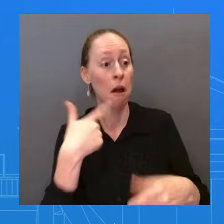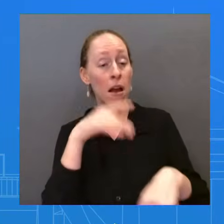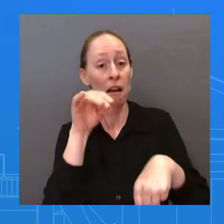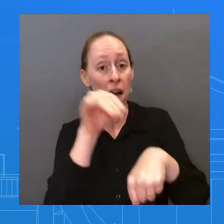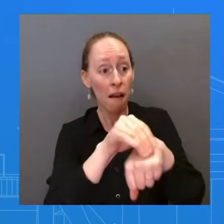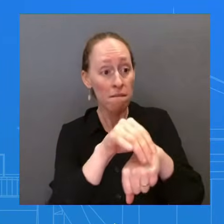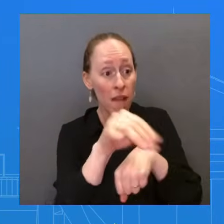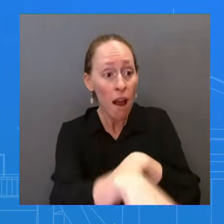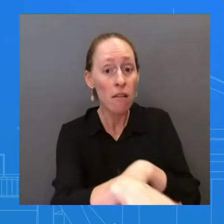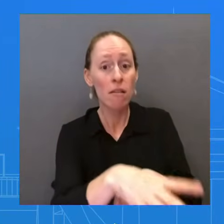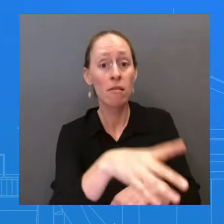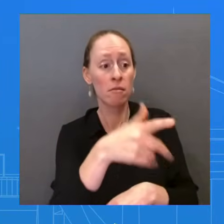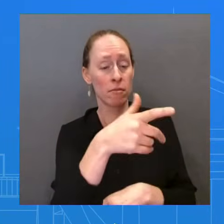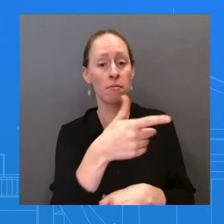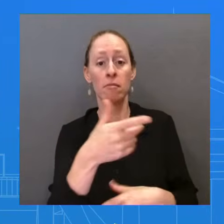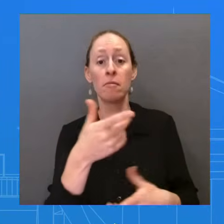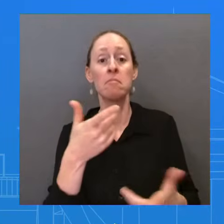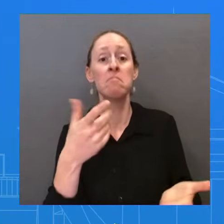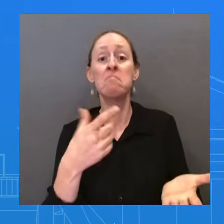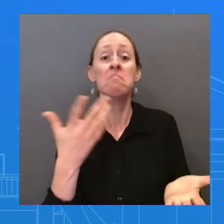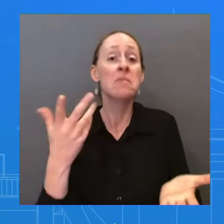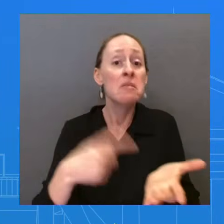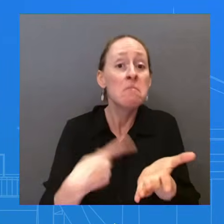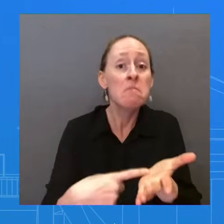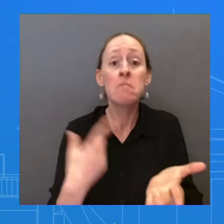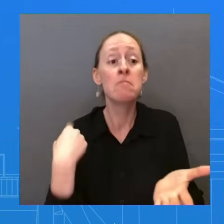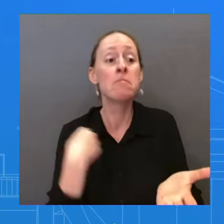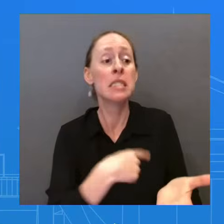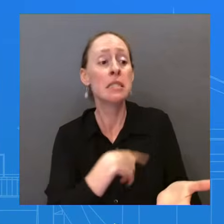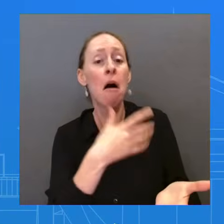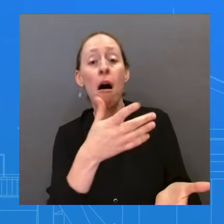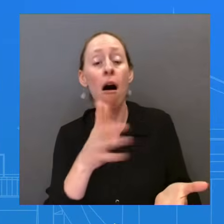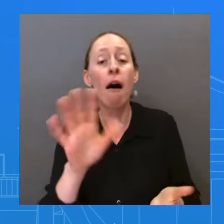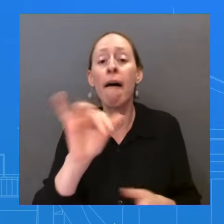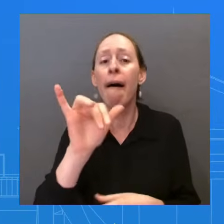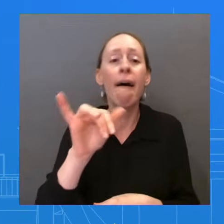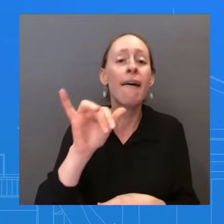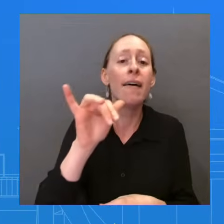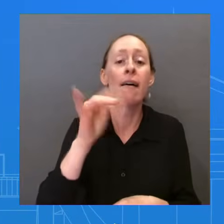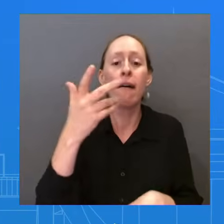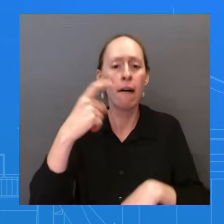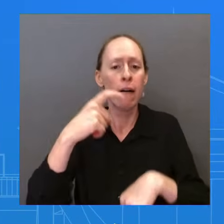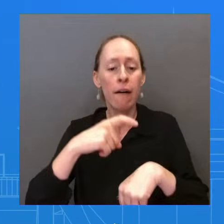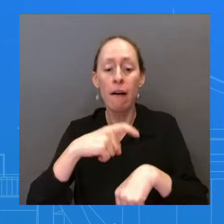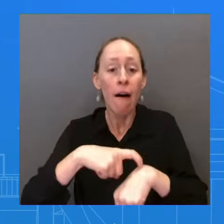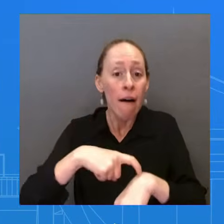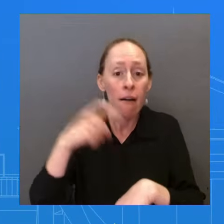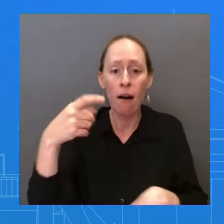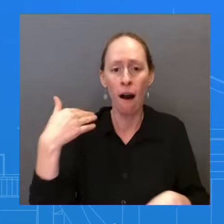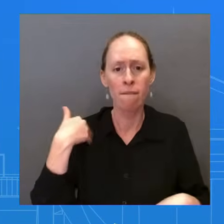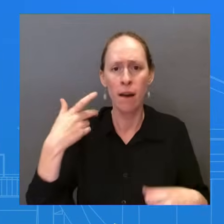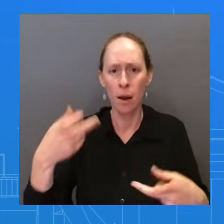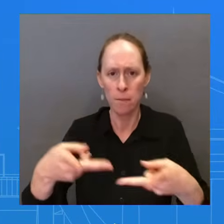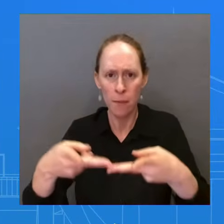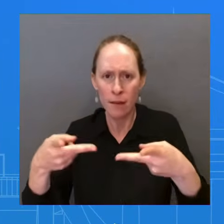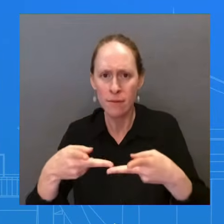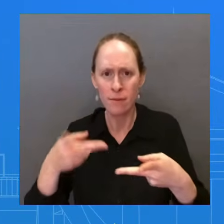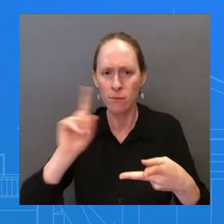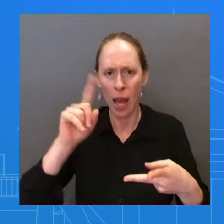plan out what they're going to do. But ultimately, President Zelenskyy and his military commanders decide what they're going to do from a military perspective,